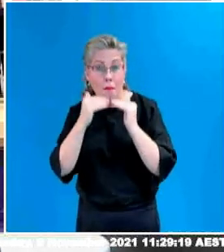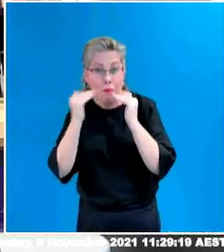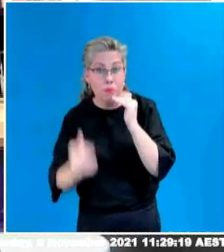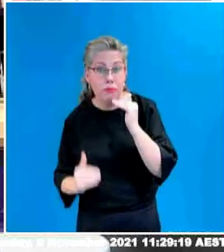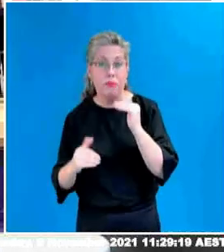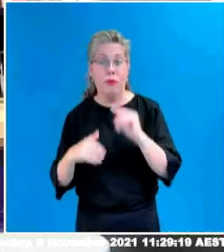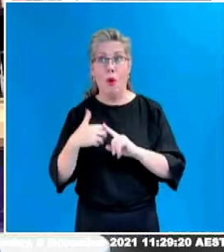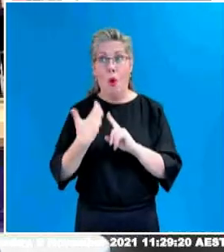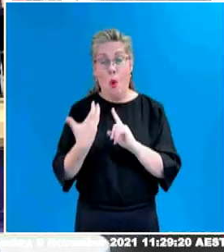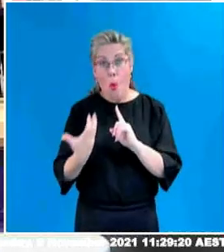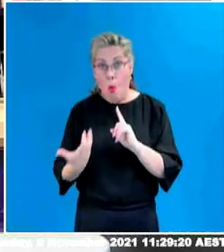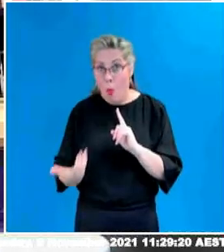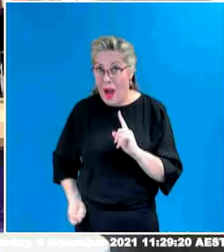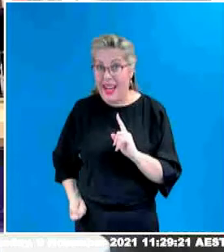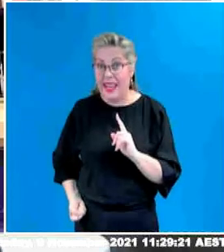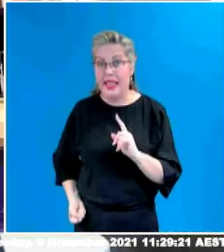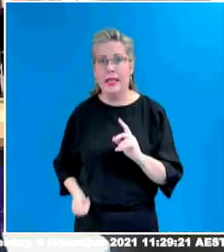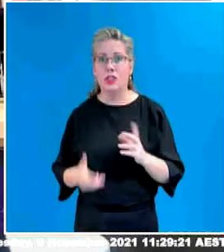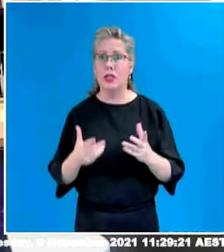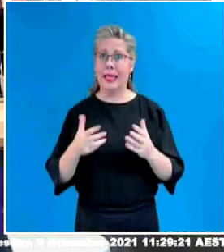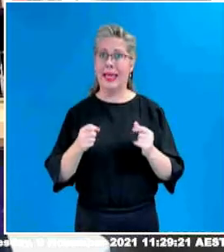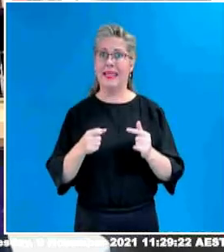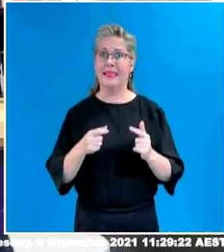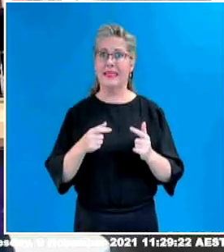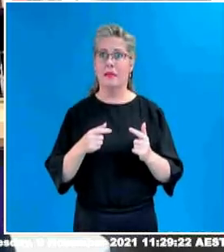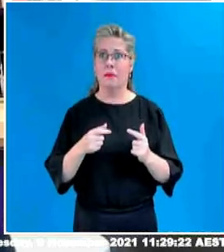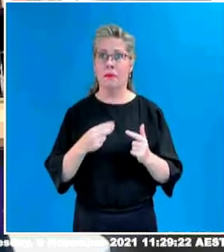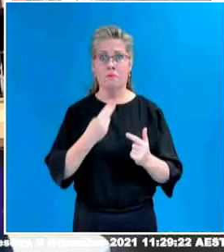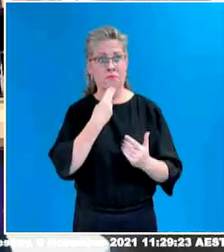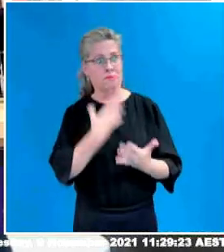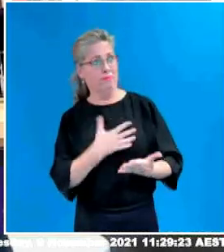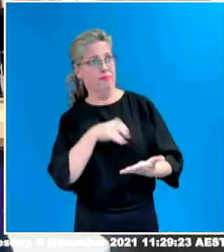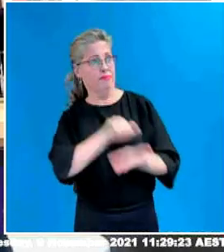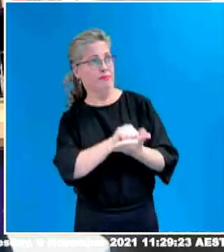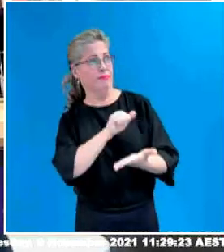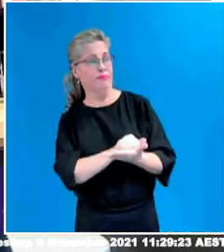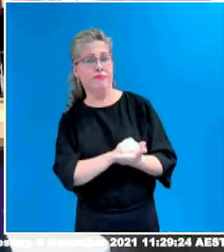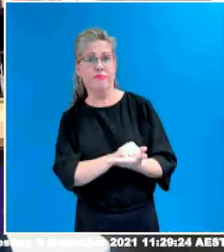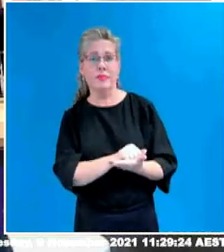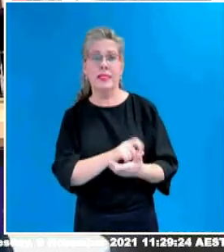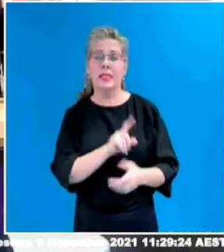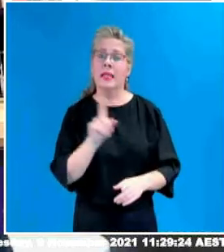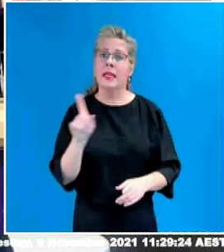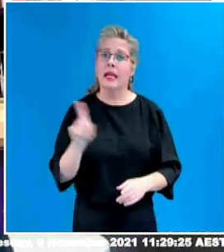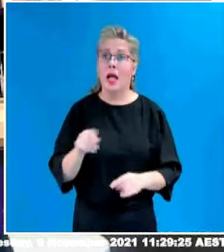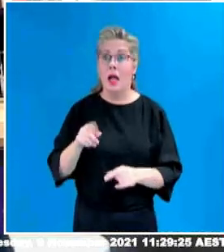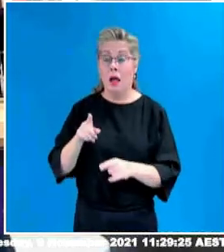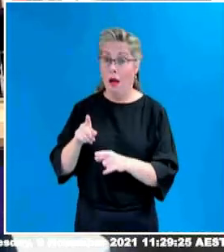But wage underpayment, combined with a threat of coercion or a way of